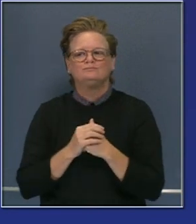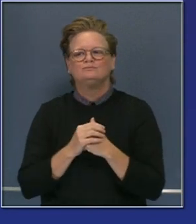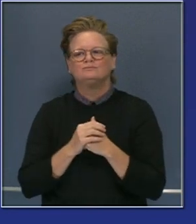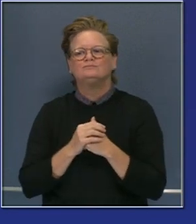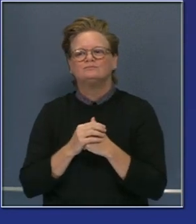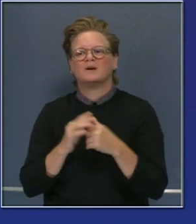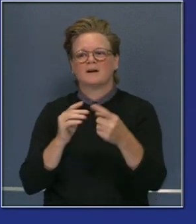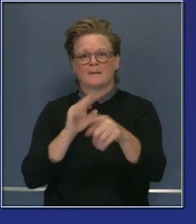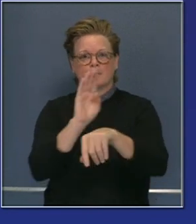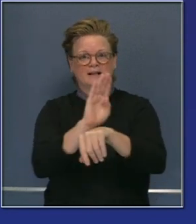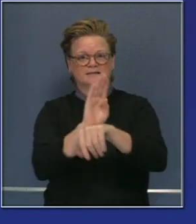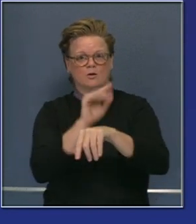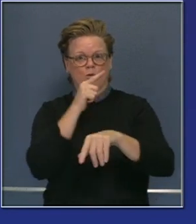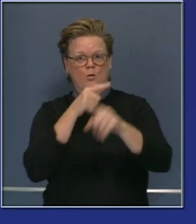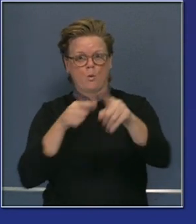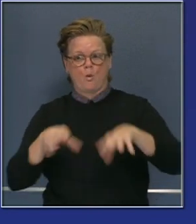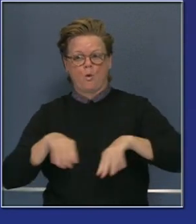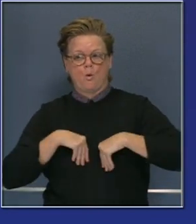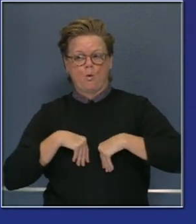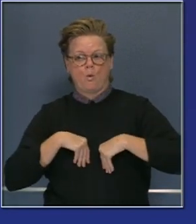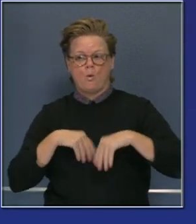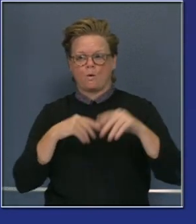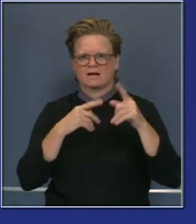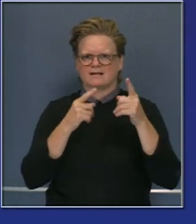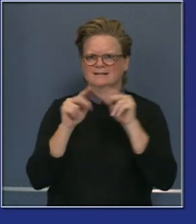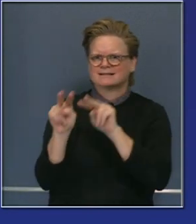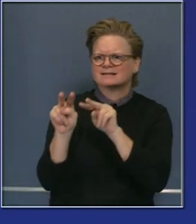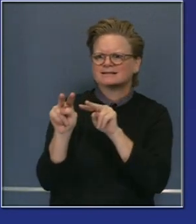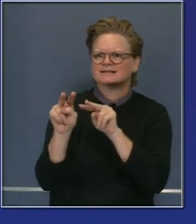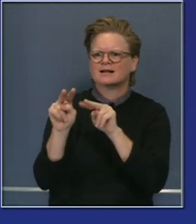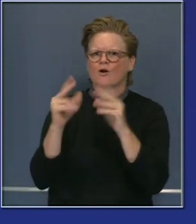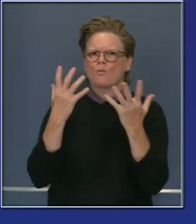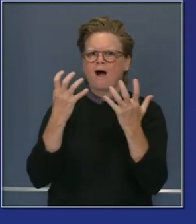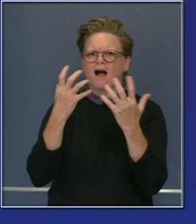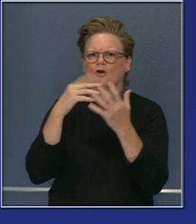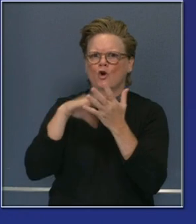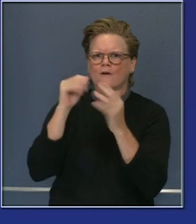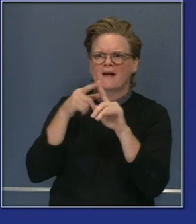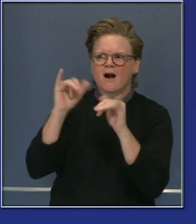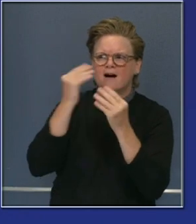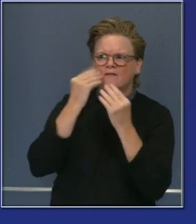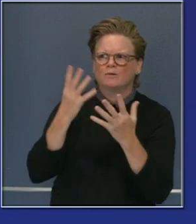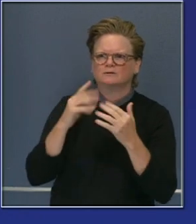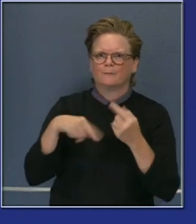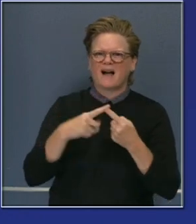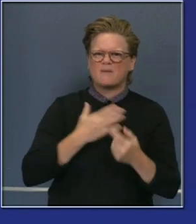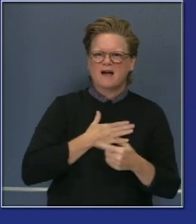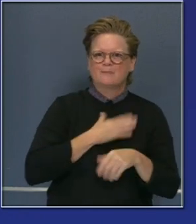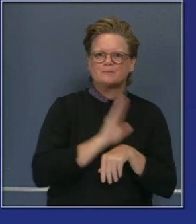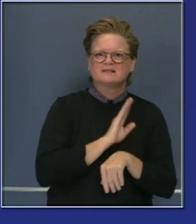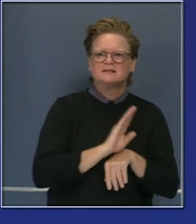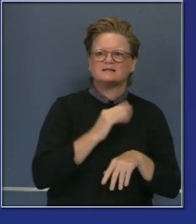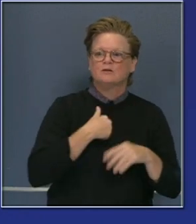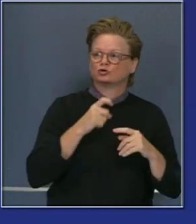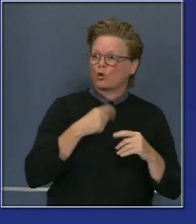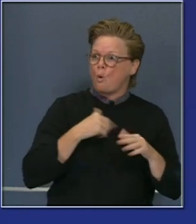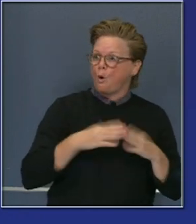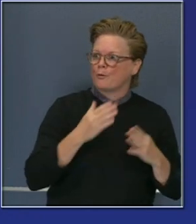WEEKS WITH LOCAL HEALTH OFFICERS BUT ALSO WITHIN THIS FRAME, SOME CLARITY TO THE BUSINESS SECTOR BUT IT IS